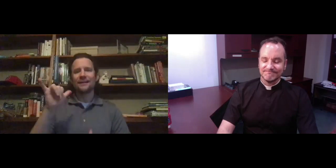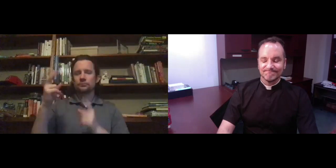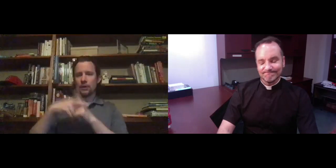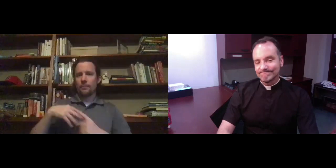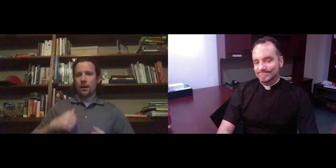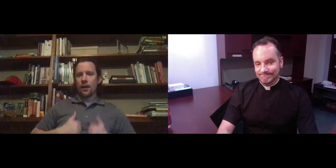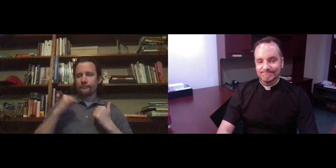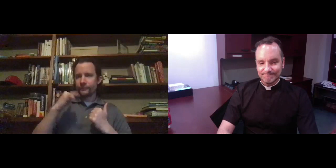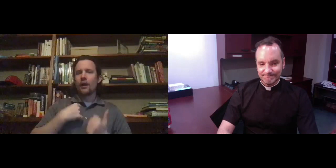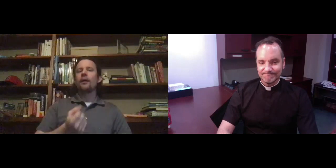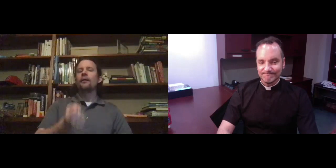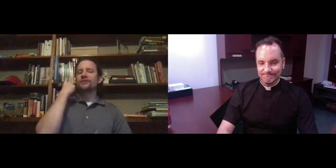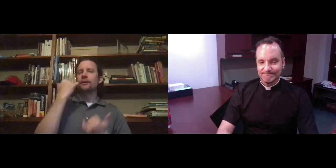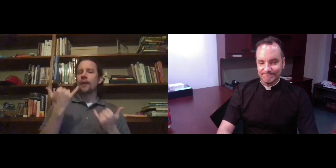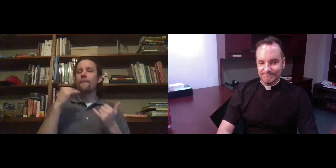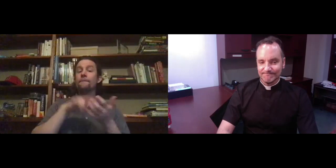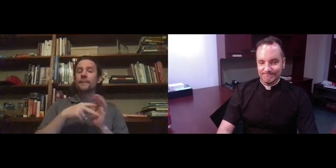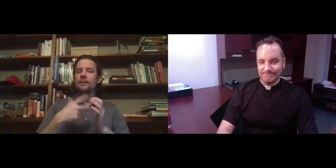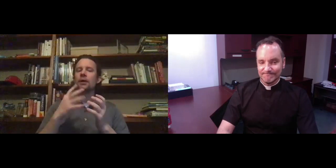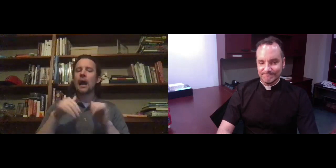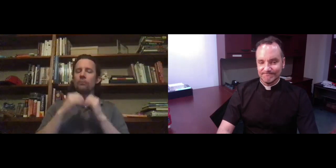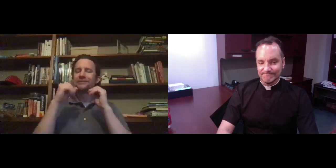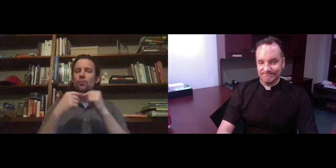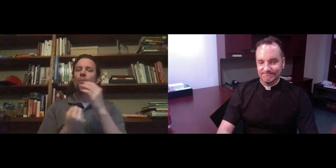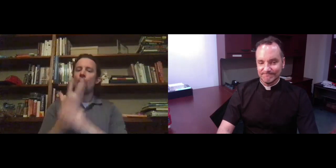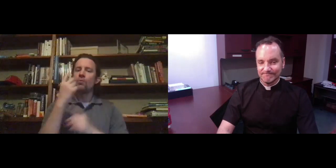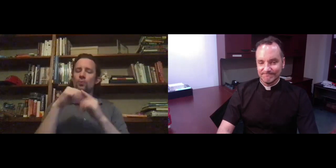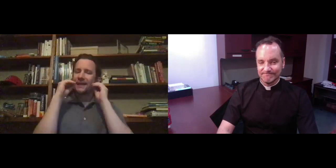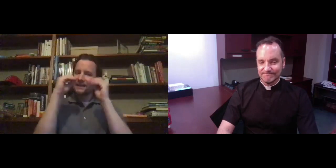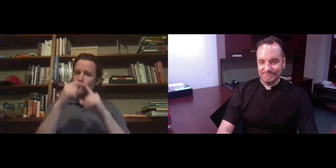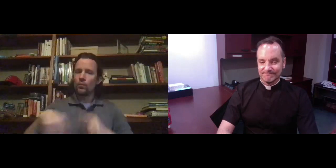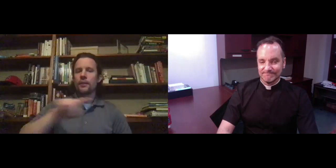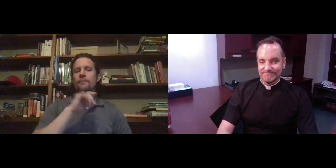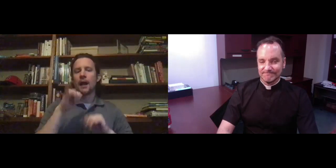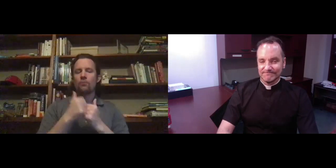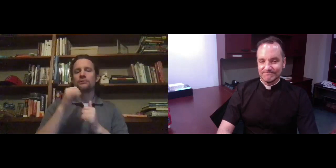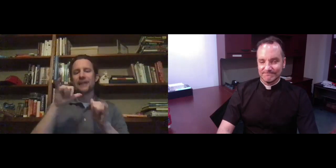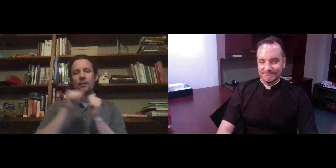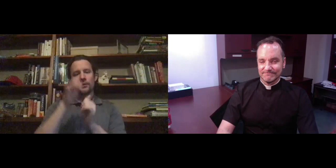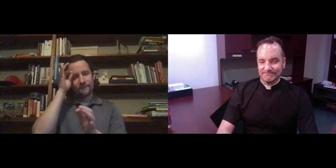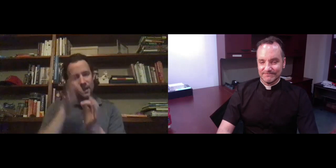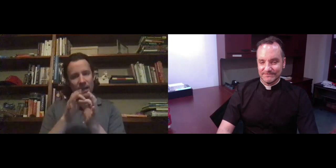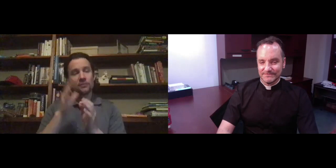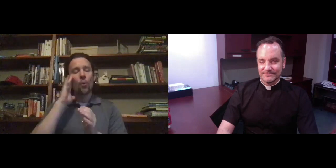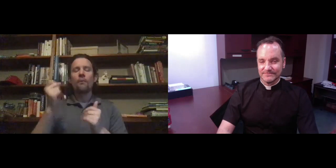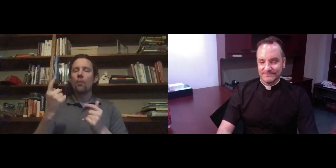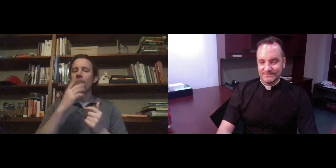hope. So I definitely feel like that applies to my life, and i understand that. And that's why now I try to